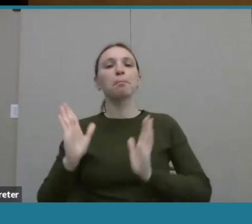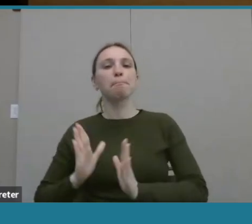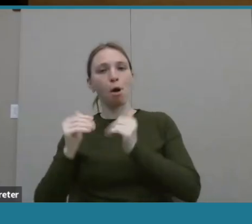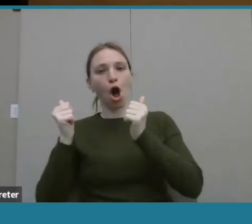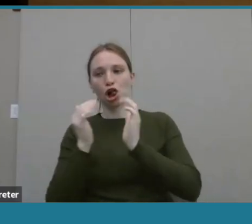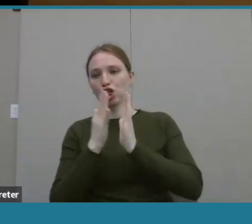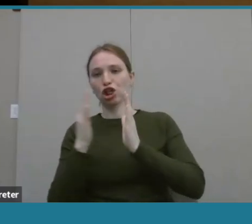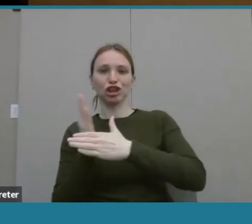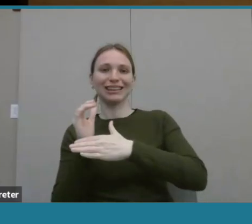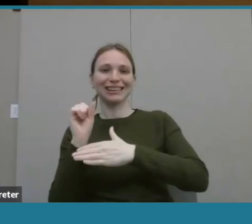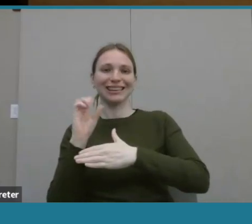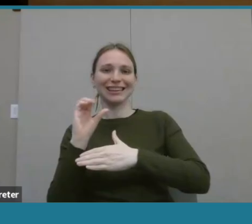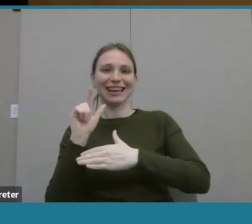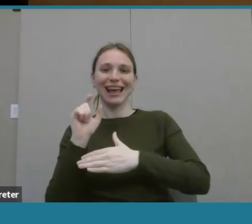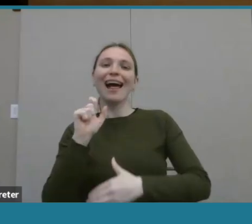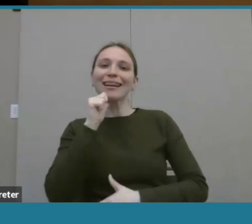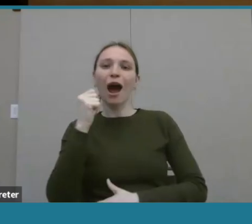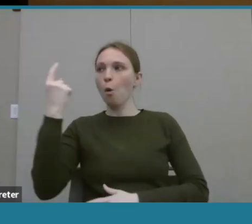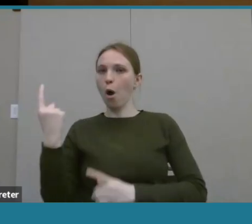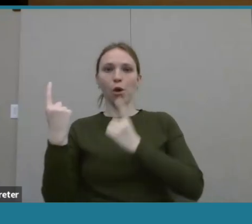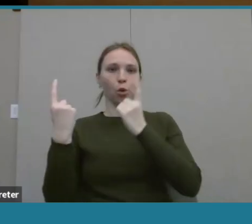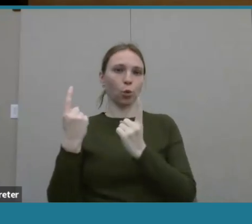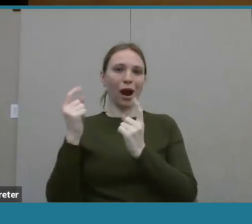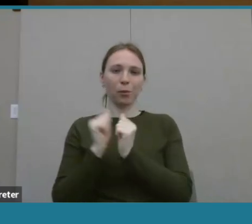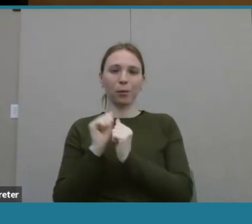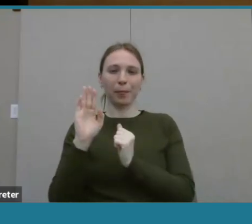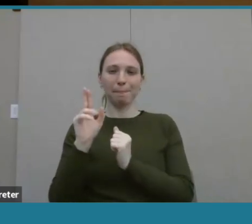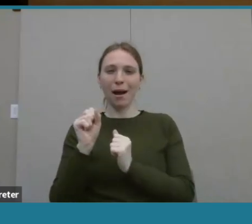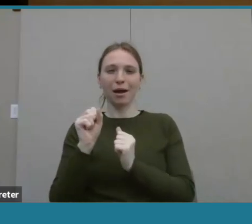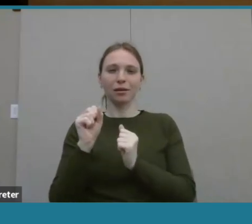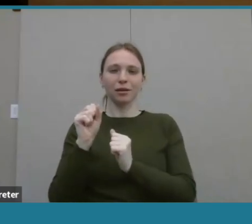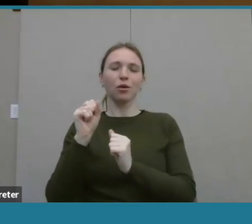it on the full, the one-to-one that the seal and the gorilla have.